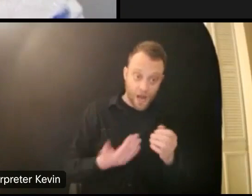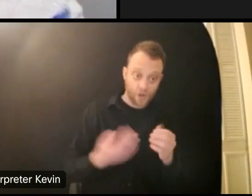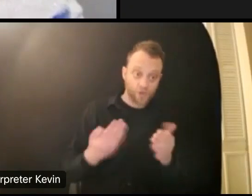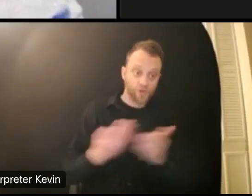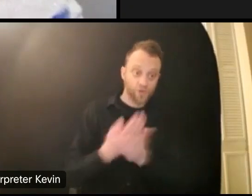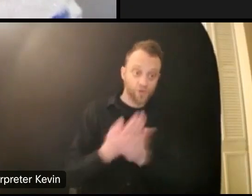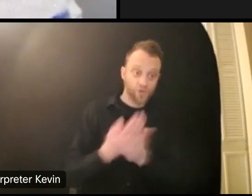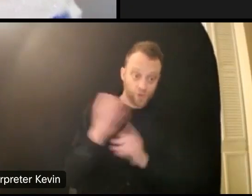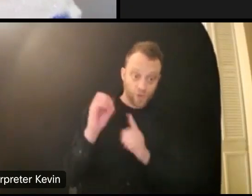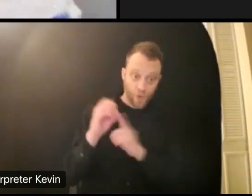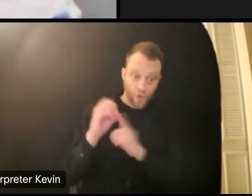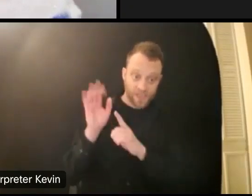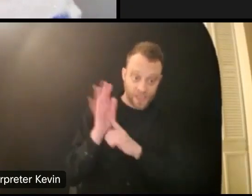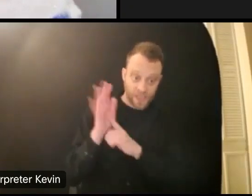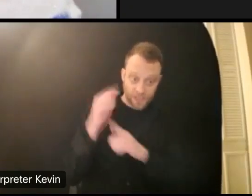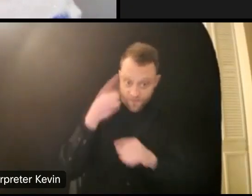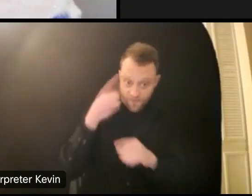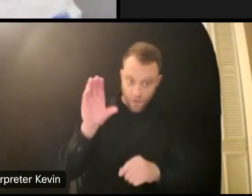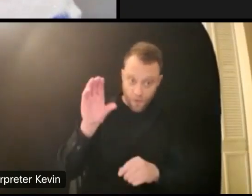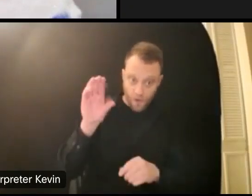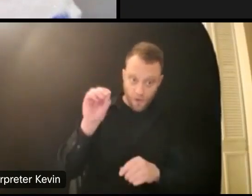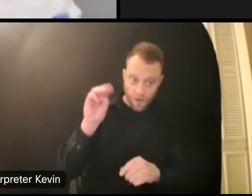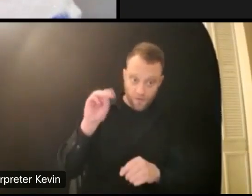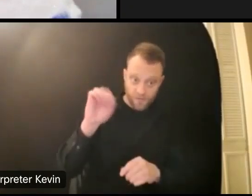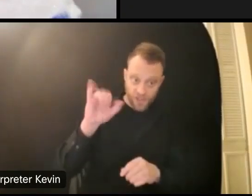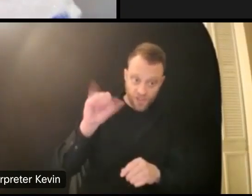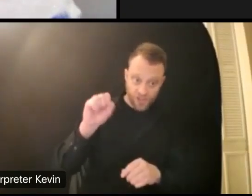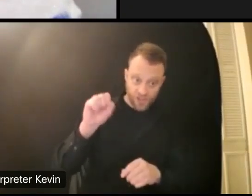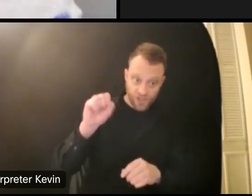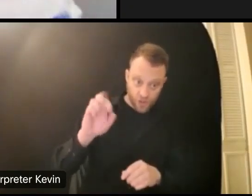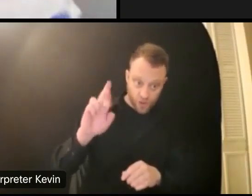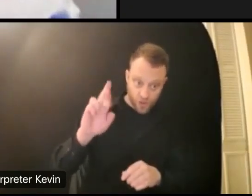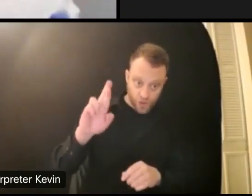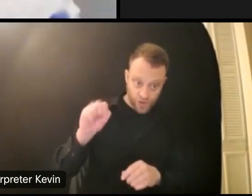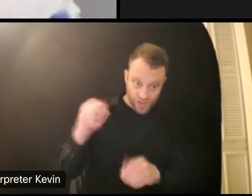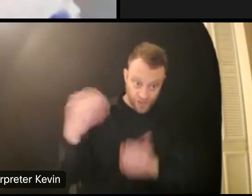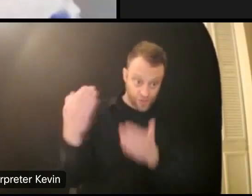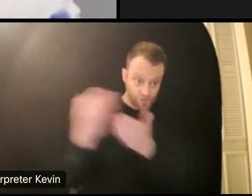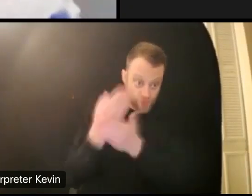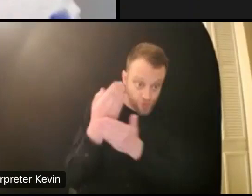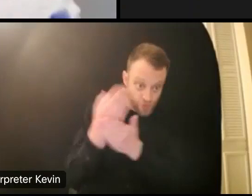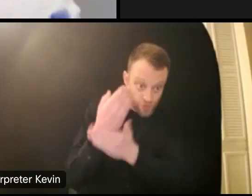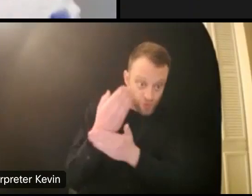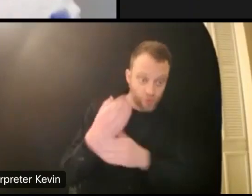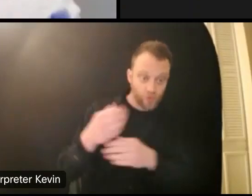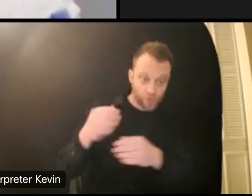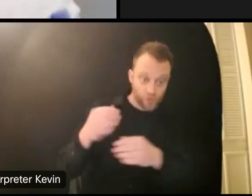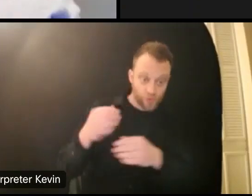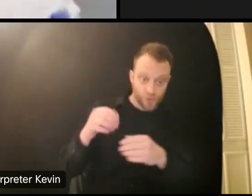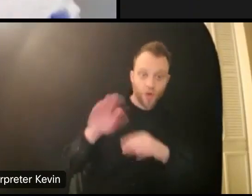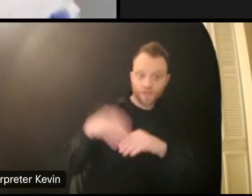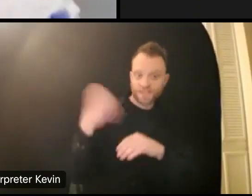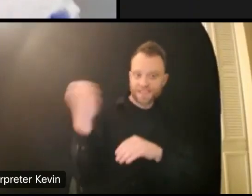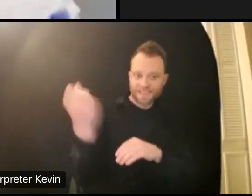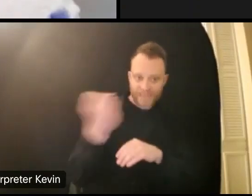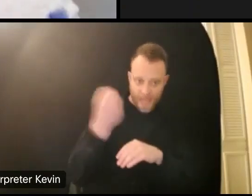please do so, and we hope to see everybody there. As well that's it for me as the moderator of this.